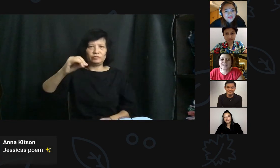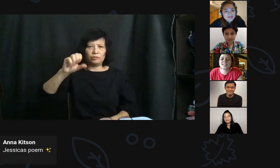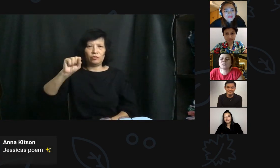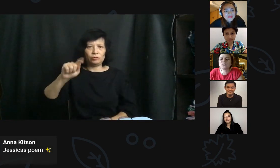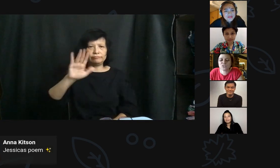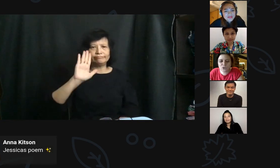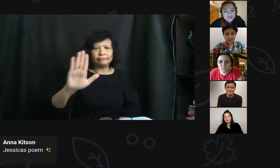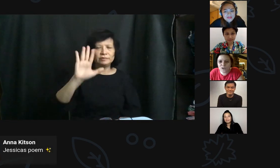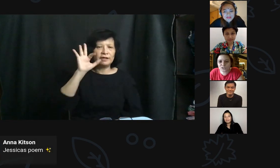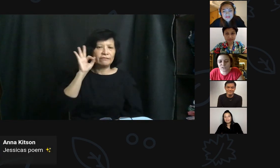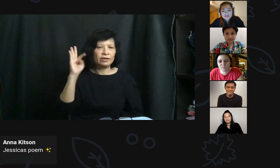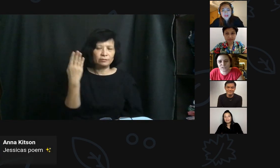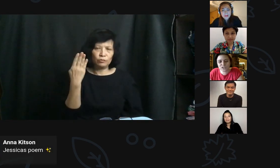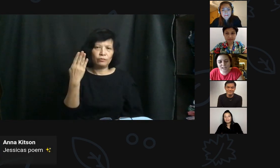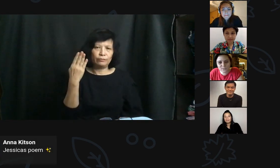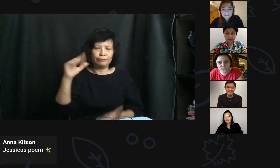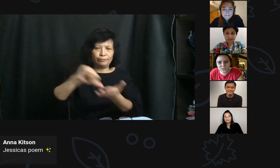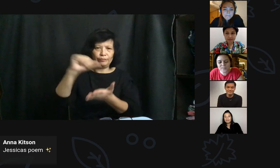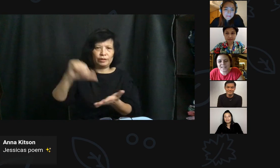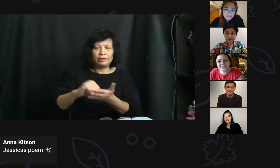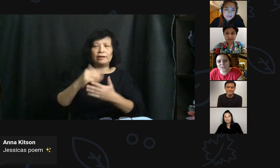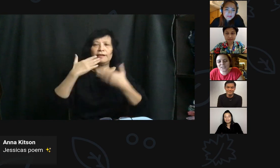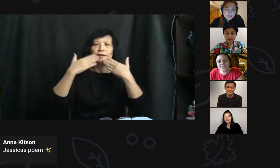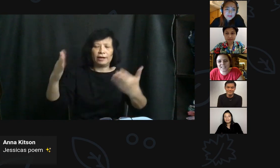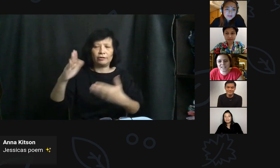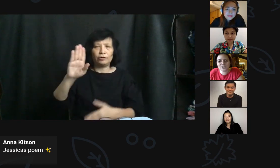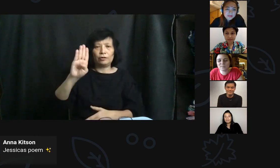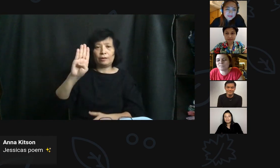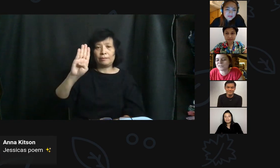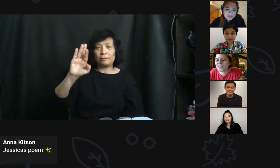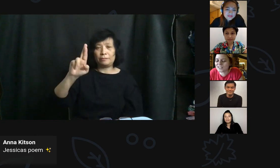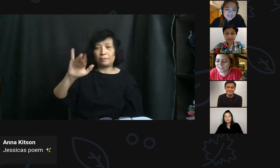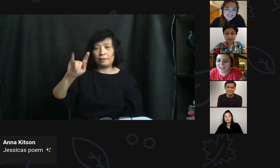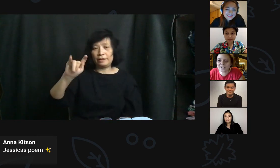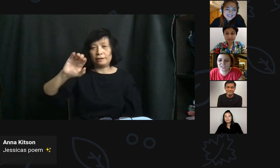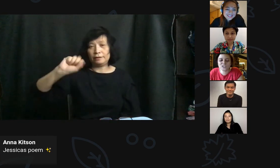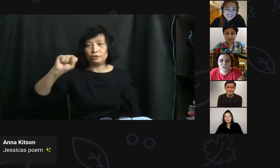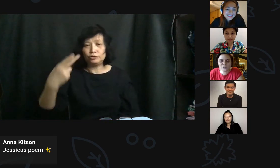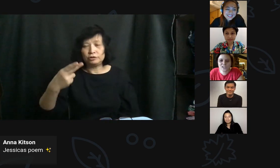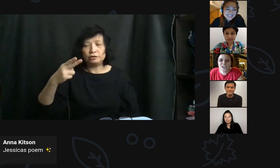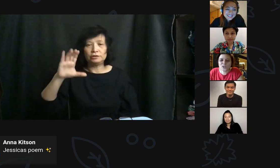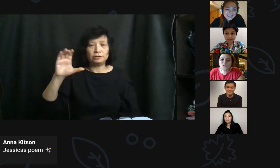Thank you so much to the British Council Southeast Asia in particular Erica ,